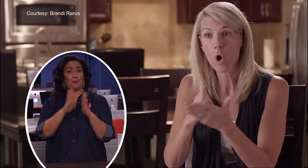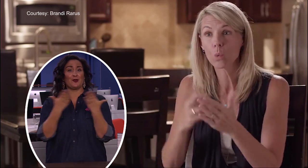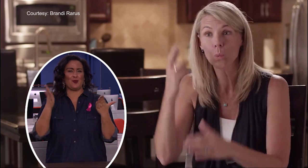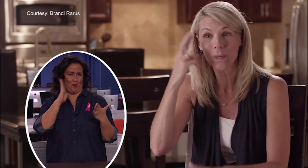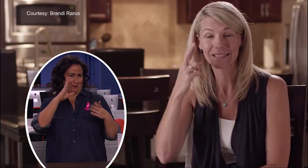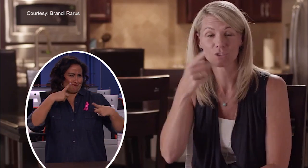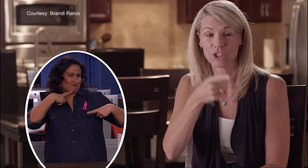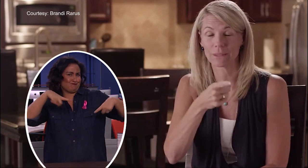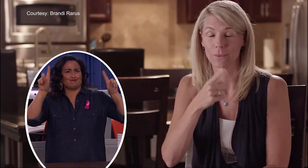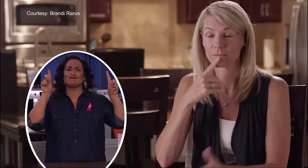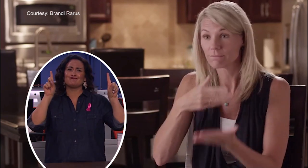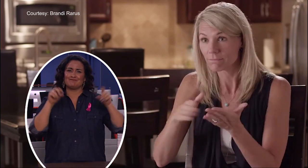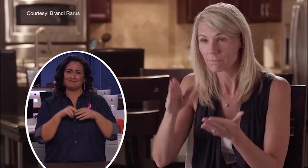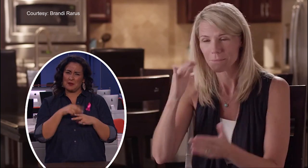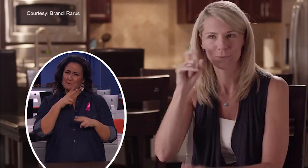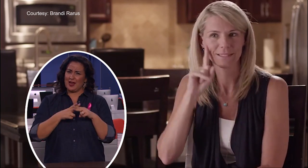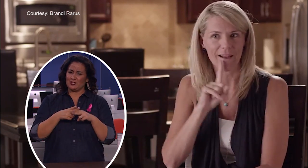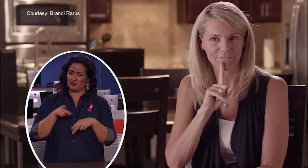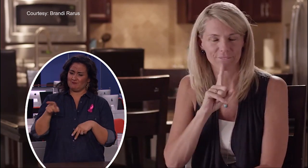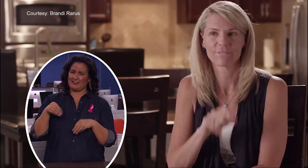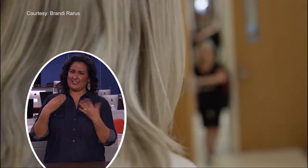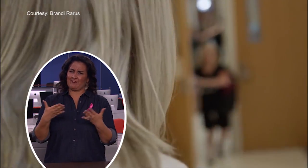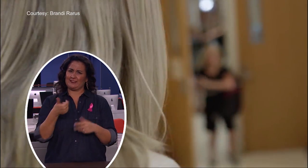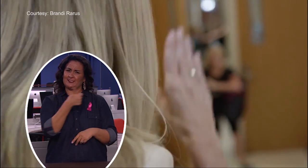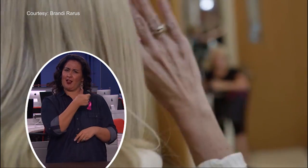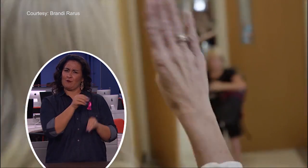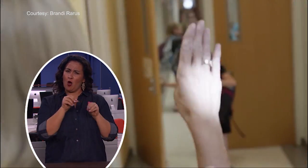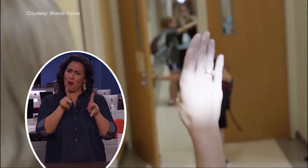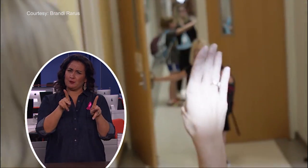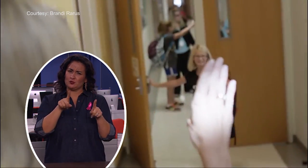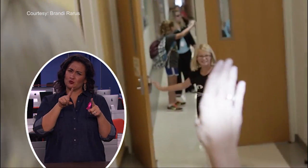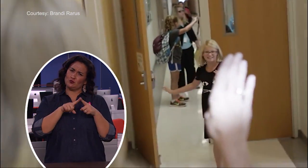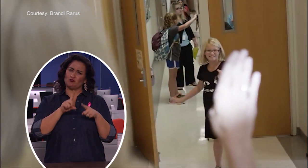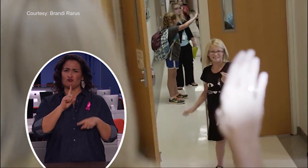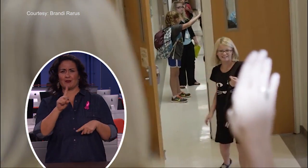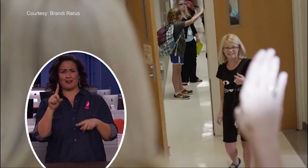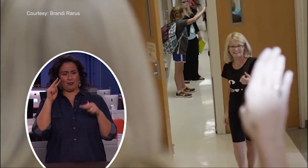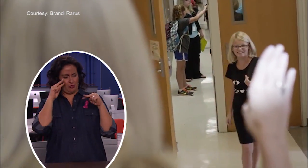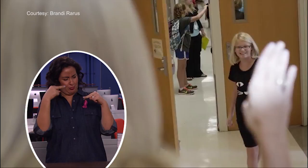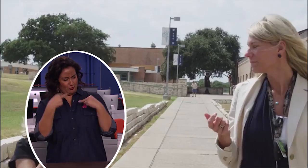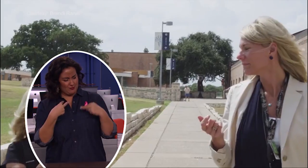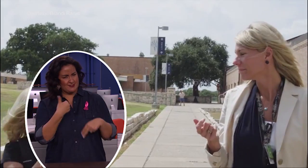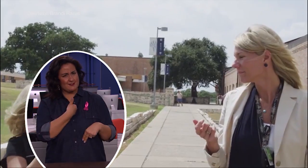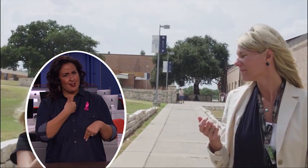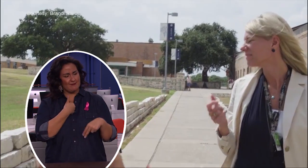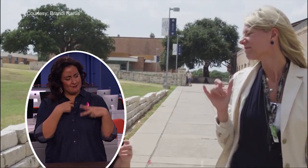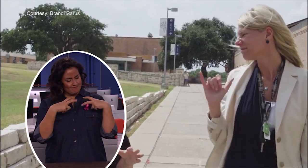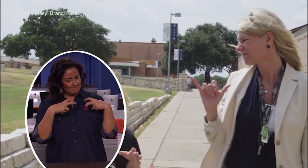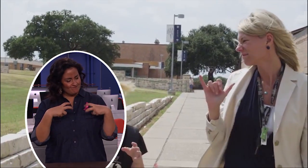Brandi hopes this book will be a success and says it’s given her the opportunity to truly look at herself.